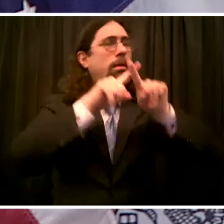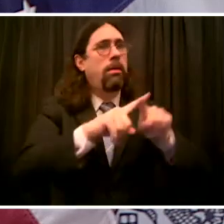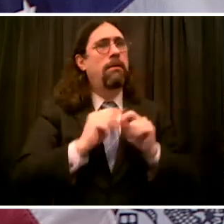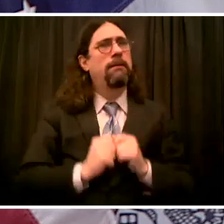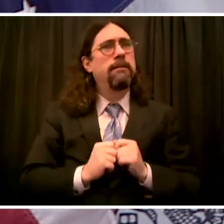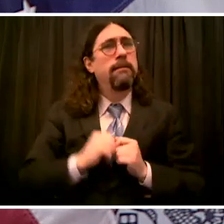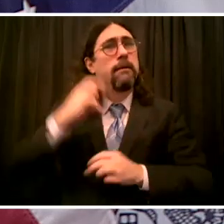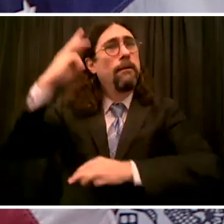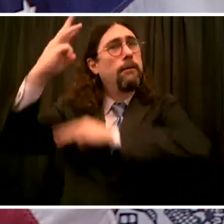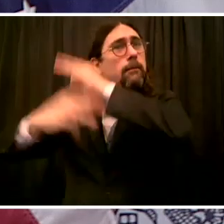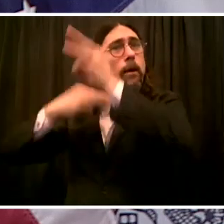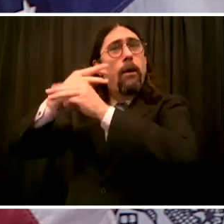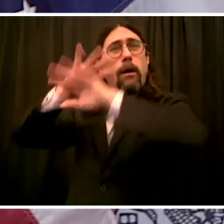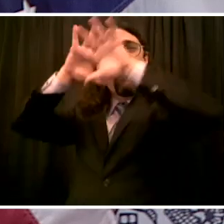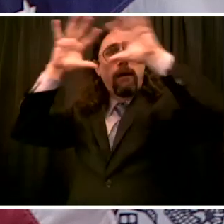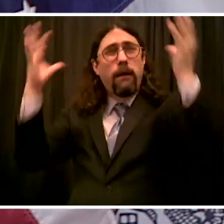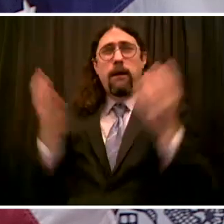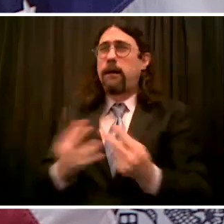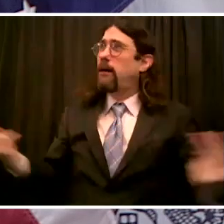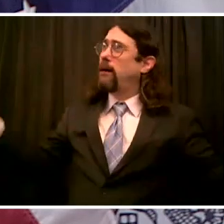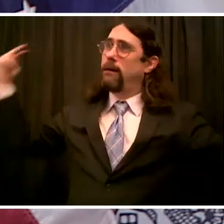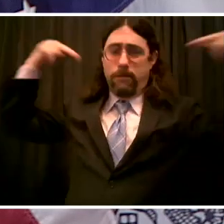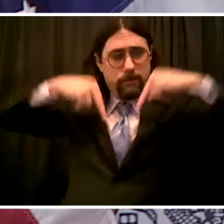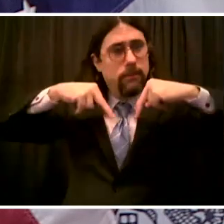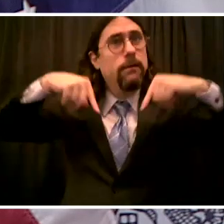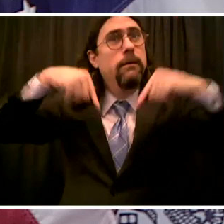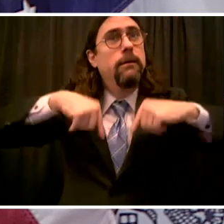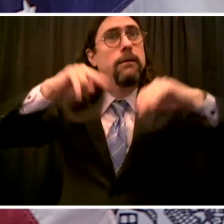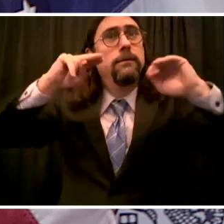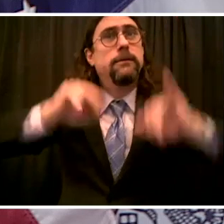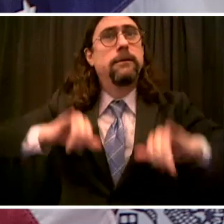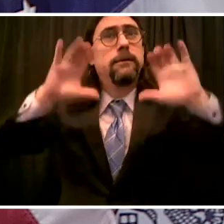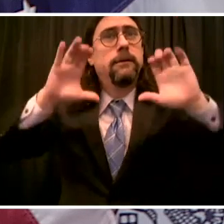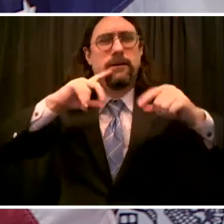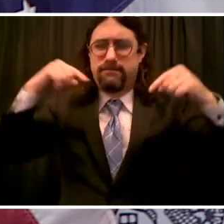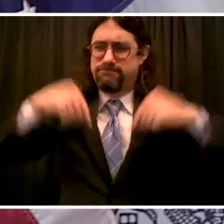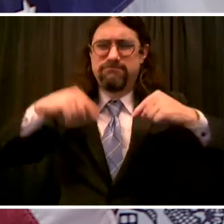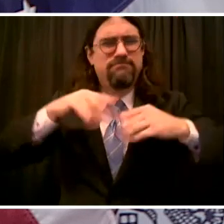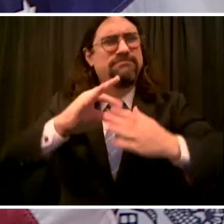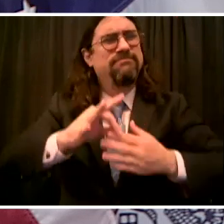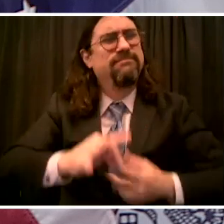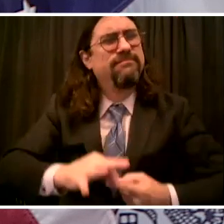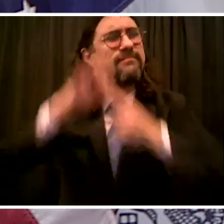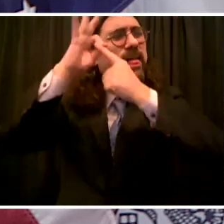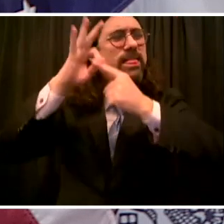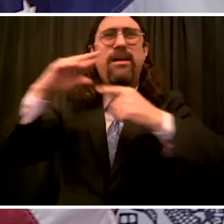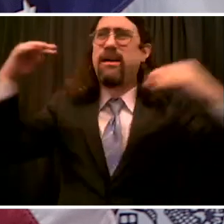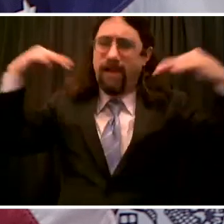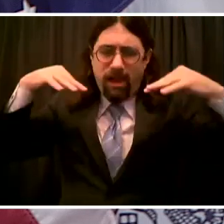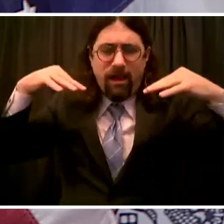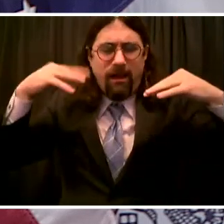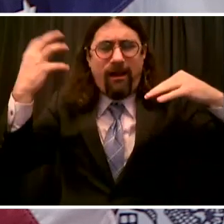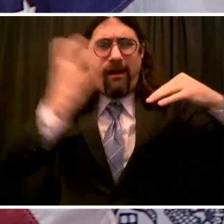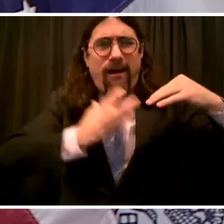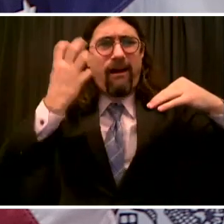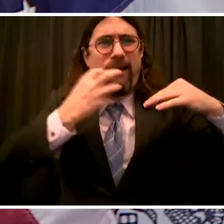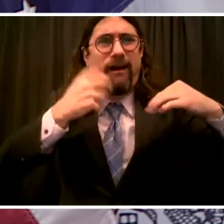MAKES THIS CITY SO GREAT. I THINK WE HAVE SHOWN THE WHOLE WORLD YET AGAIN WHY NEW YORK CITY IS A VE SRYPECIAL PLACE.